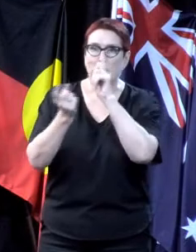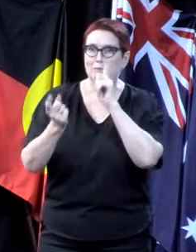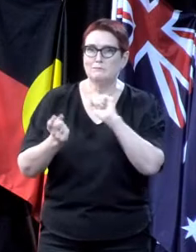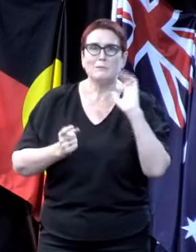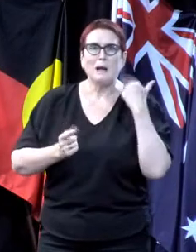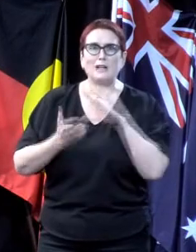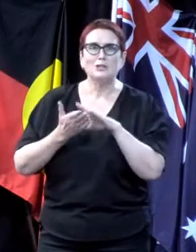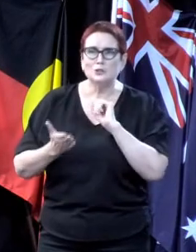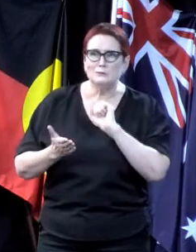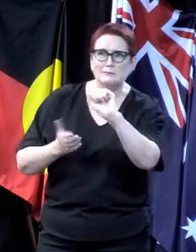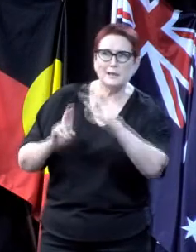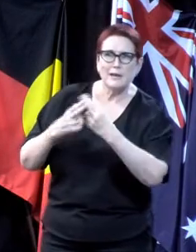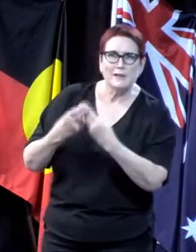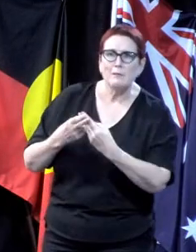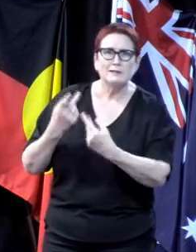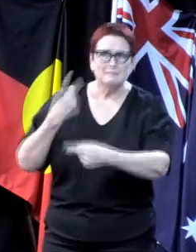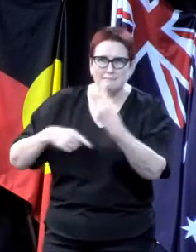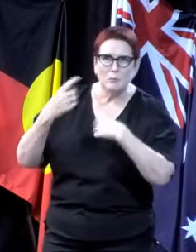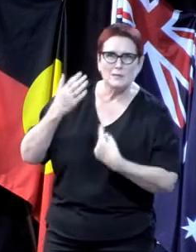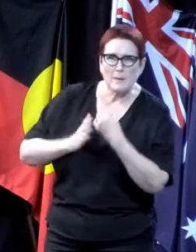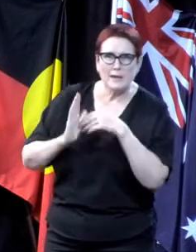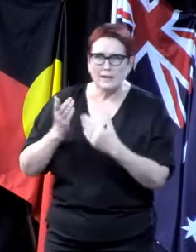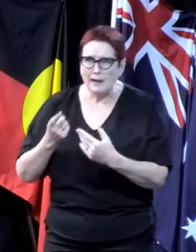of what’s happening. We hear the positives of what’s happening,